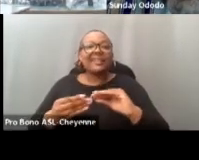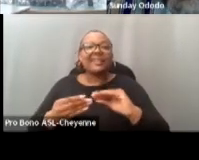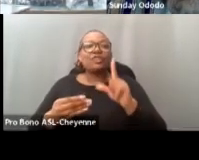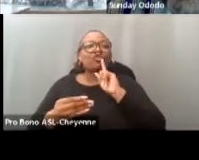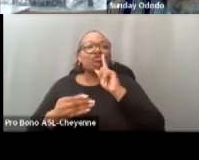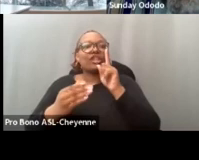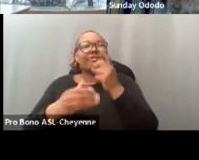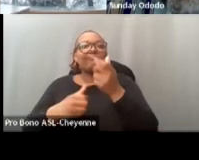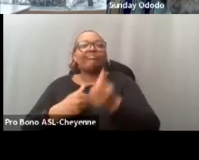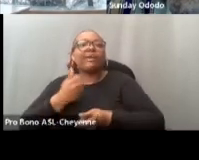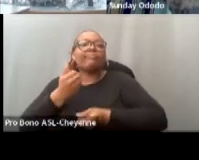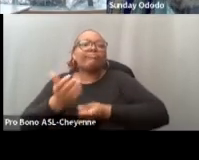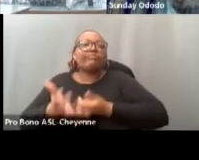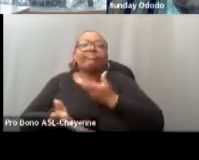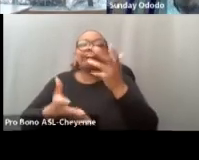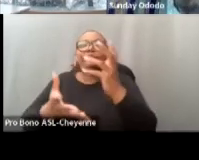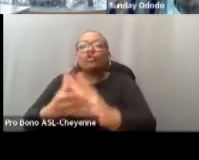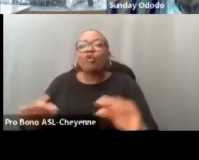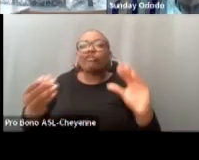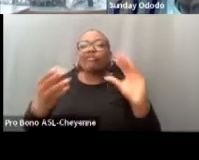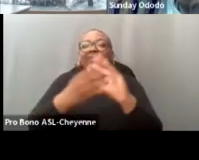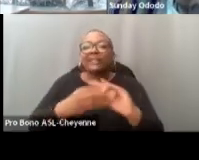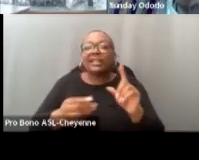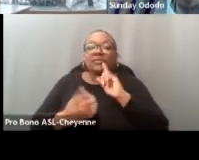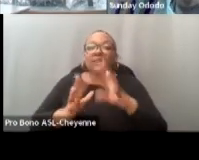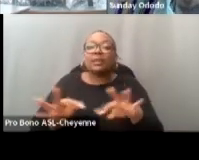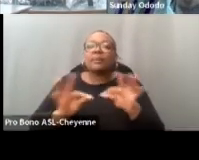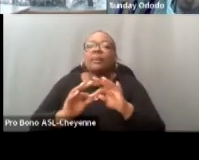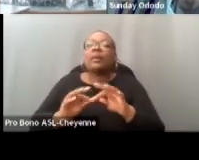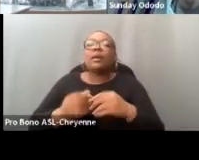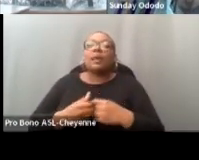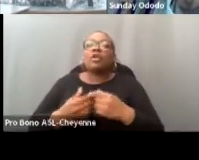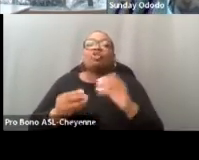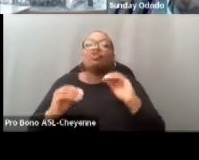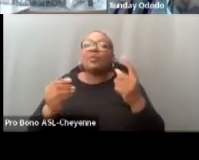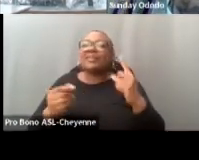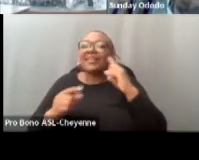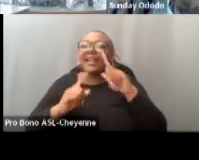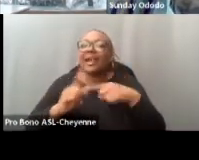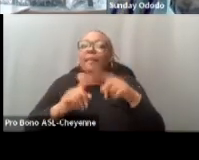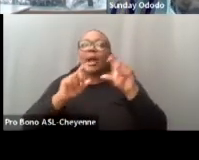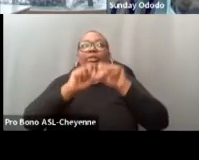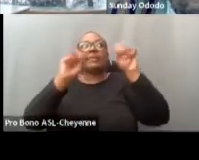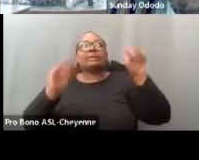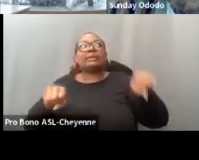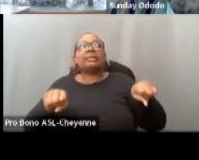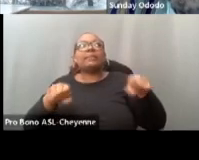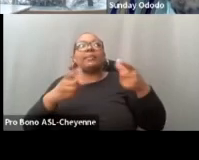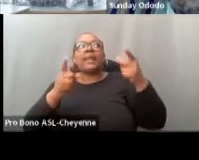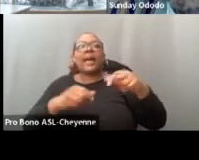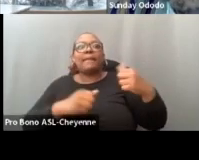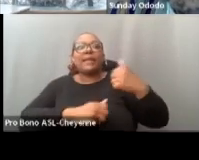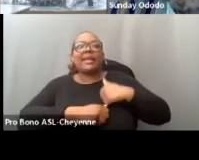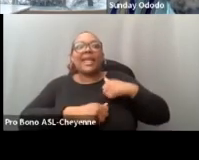Nobody's gonna hear about the residential school system that happened in Canada until you get into Canada.